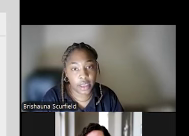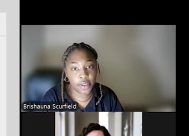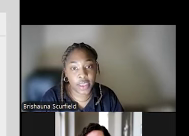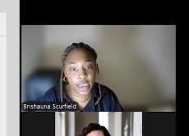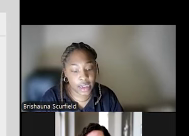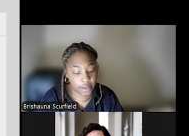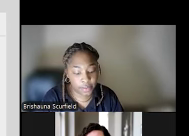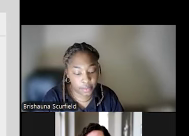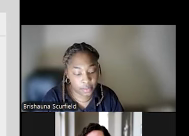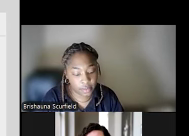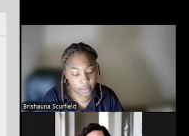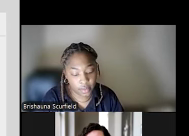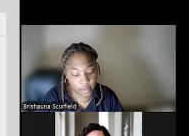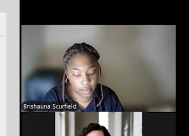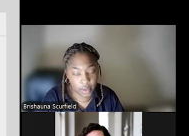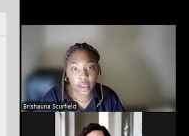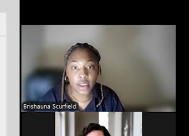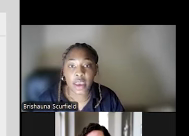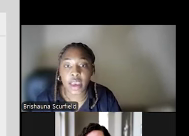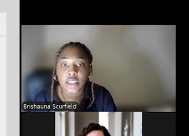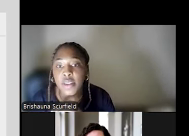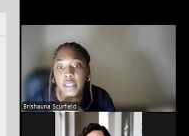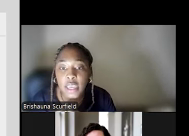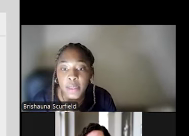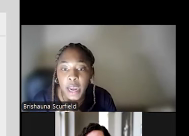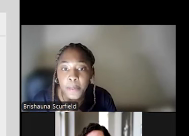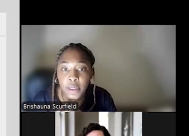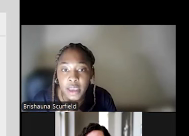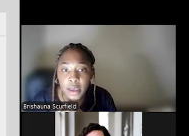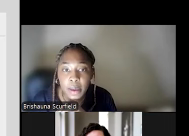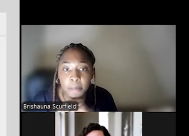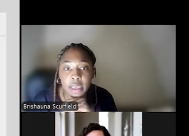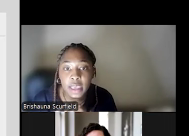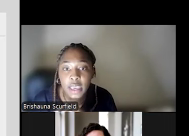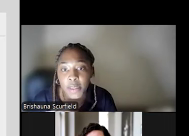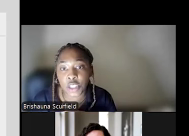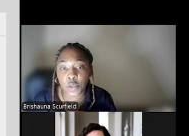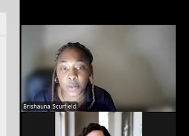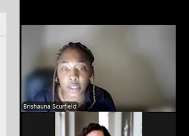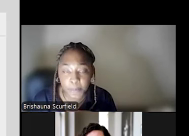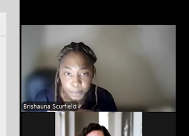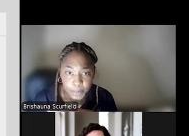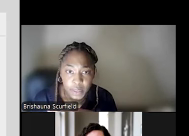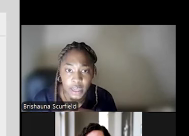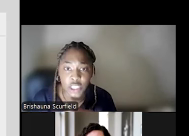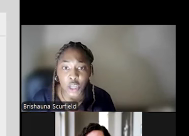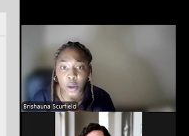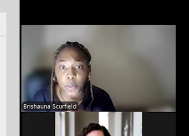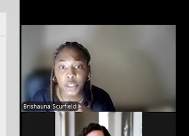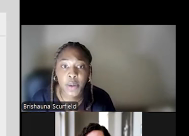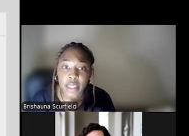healthy eating. It's going to keep the hyperlink, but keep the description. And so we're doing